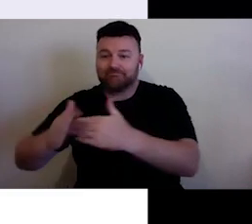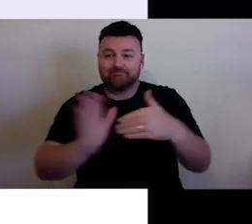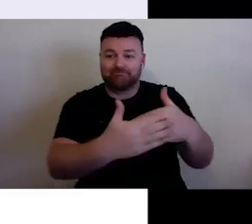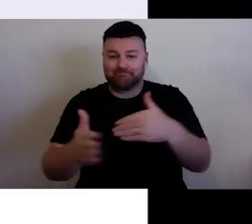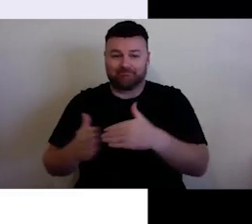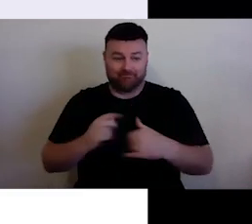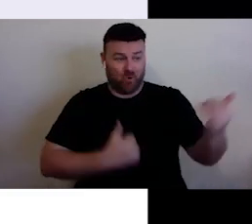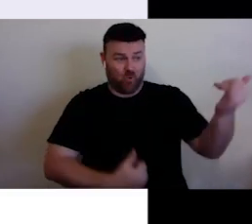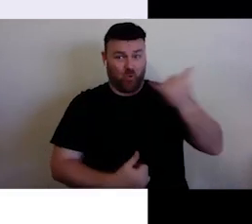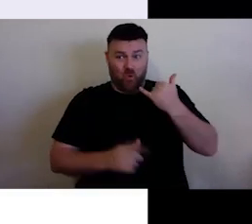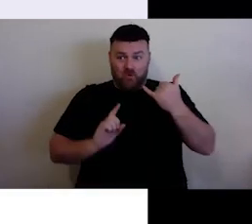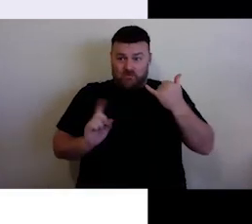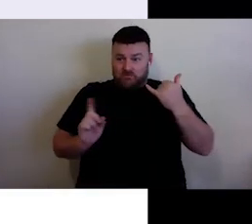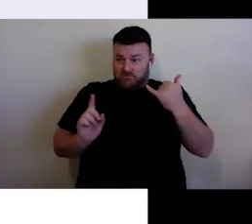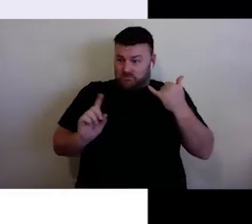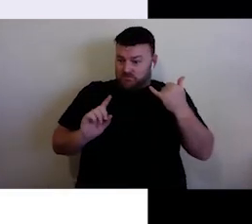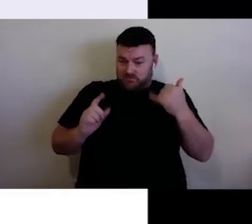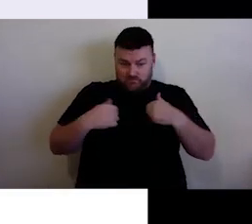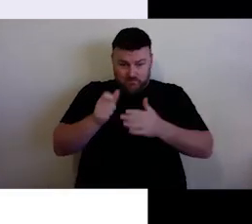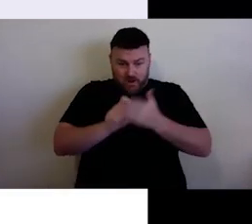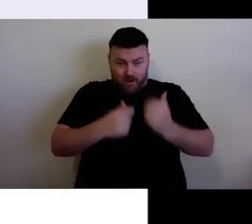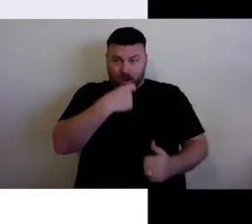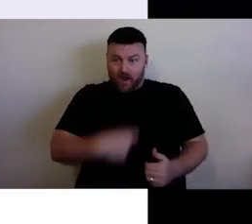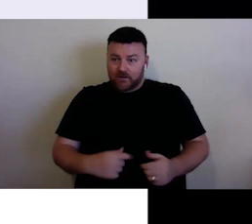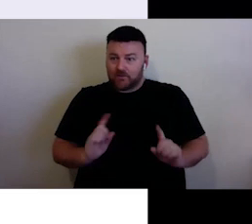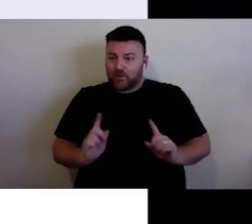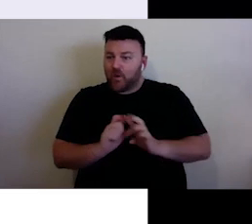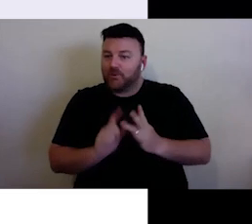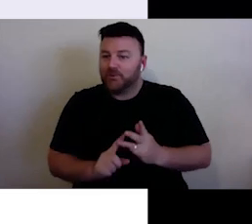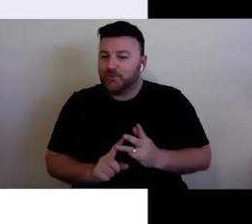artists, and me as someone who wants to go and engage with it? What does